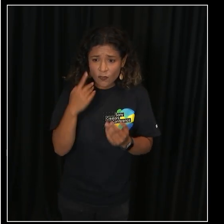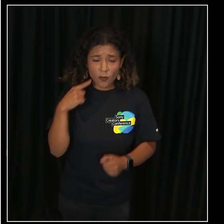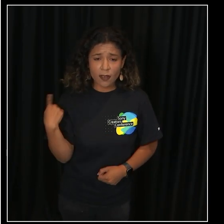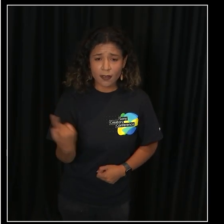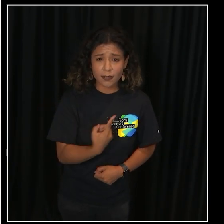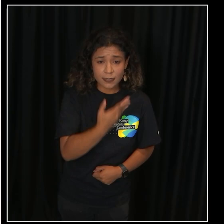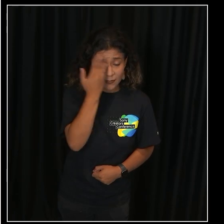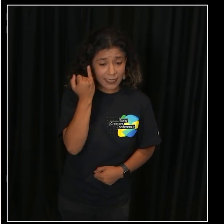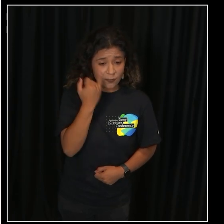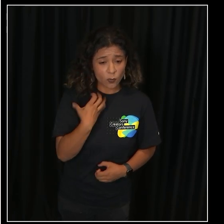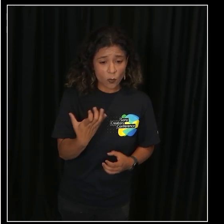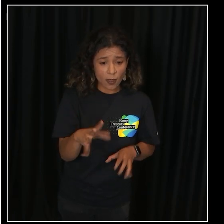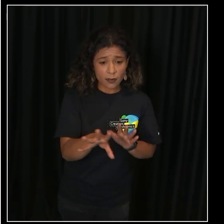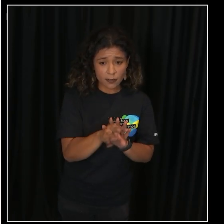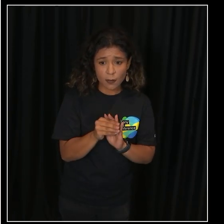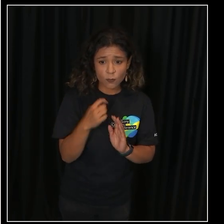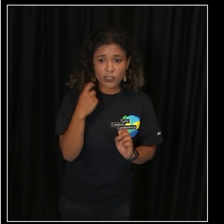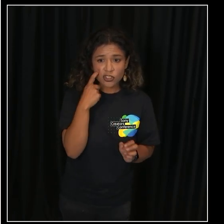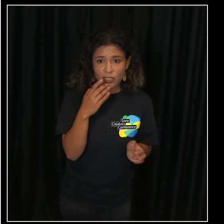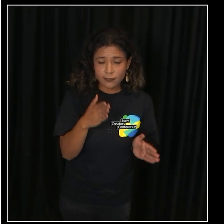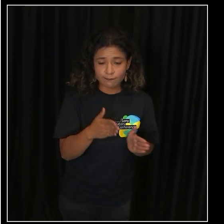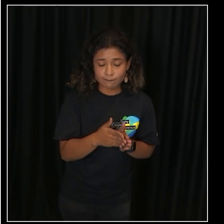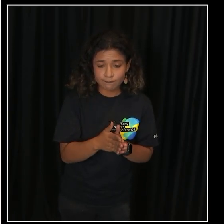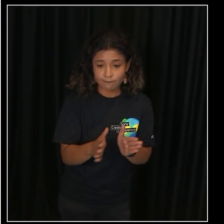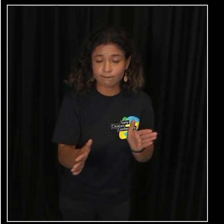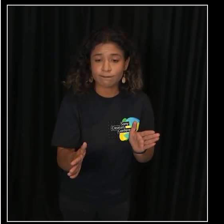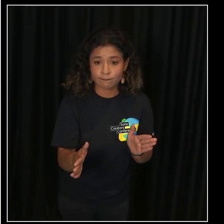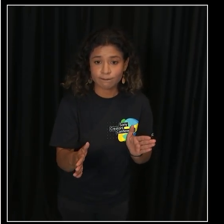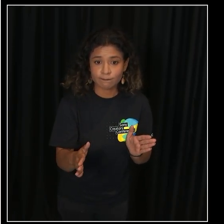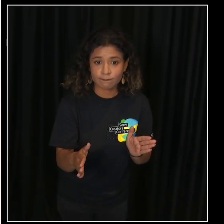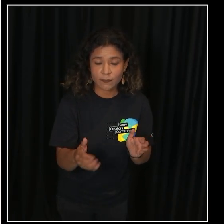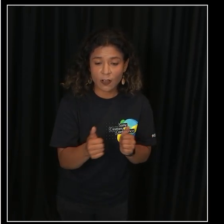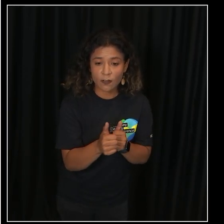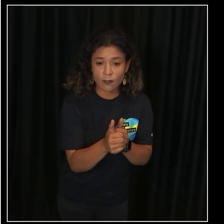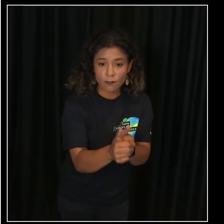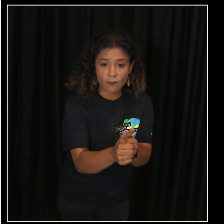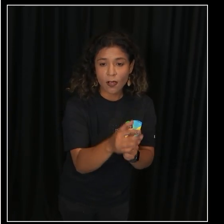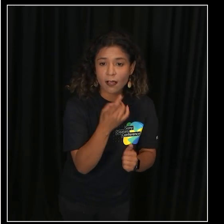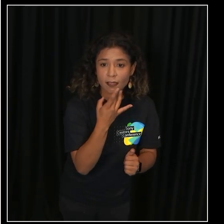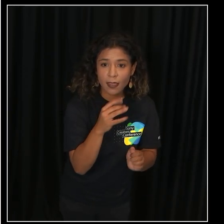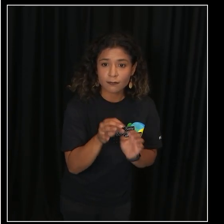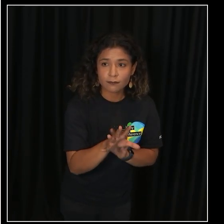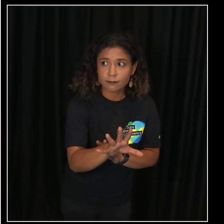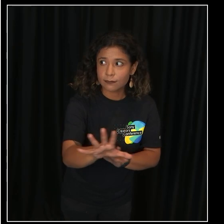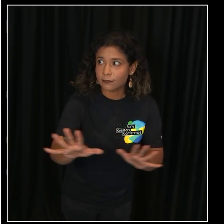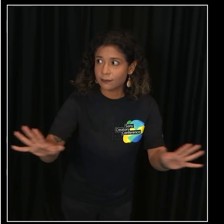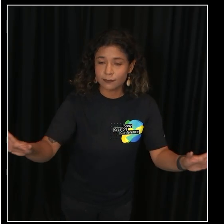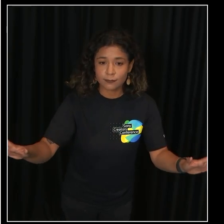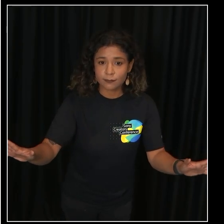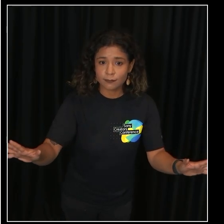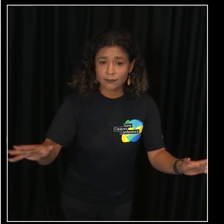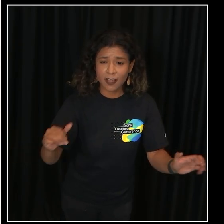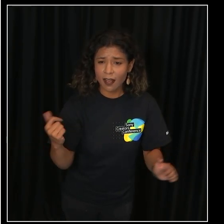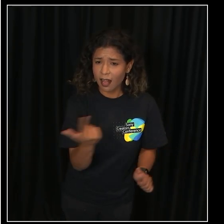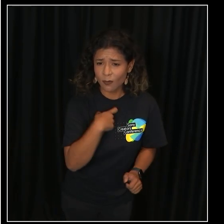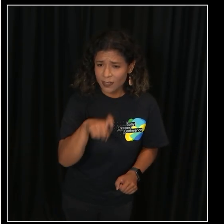we just iterate towards the projected coordinates of the light. That's all we have to do. So, so far, so good. It's easy.